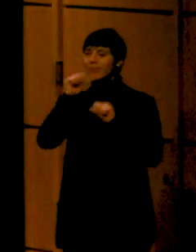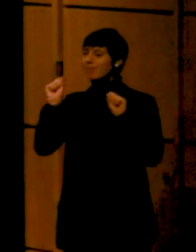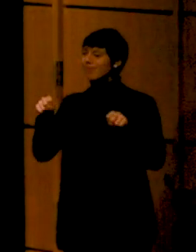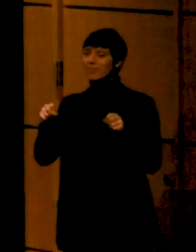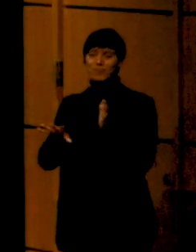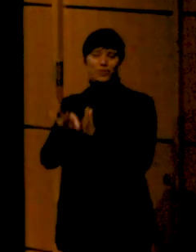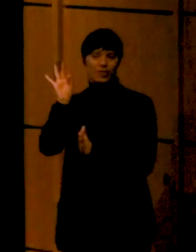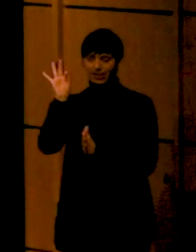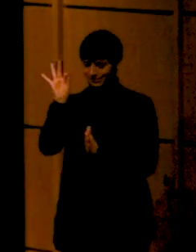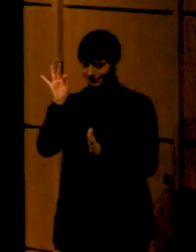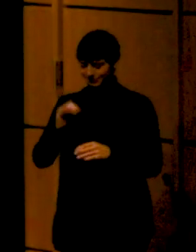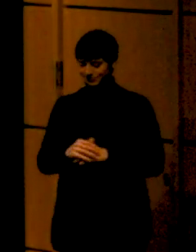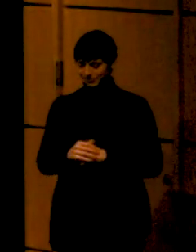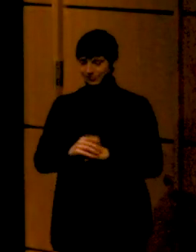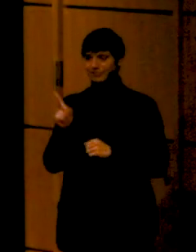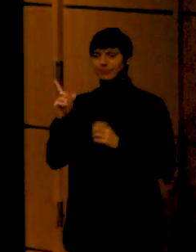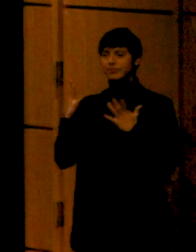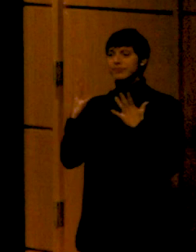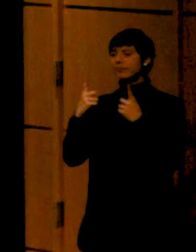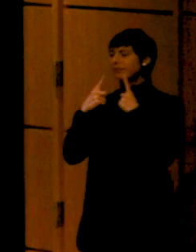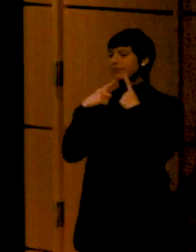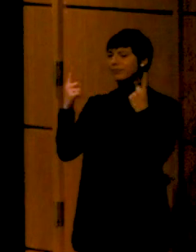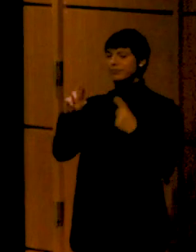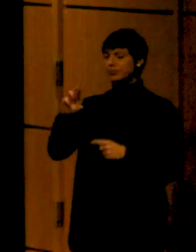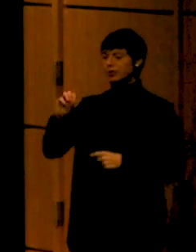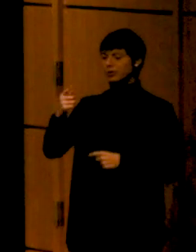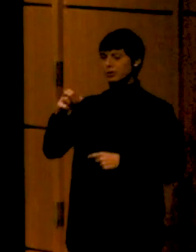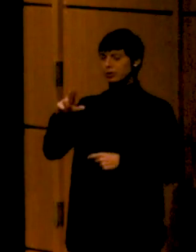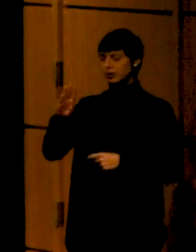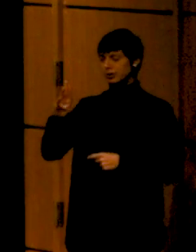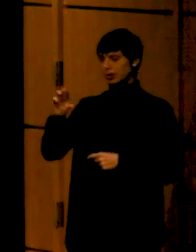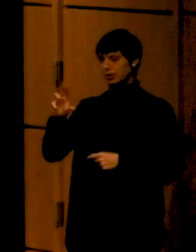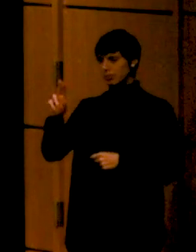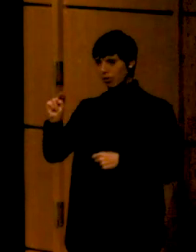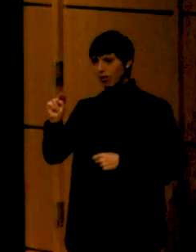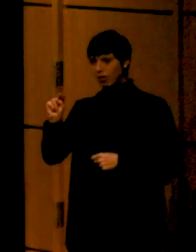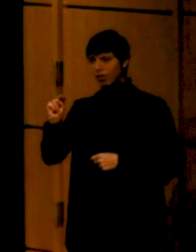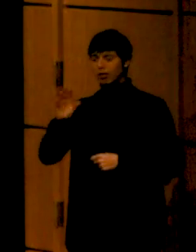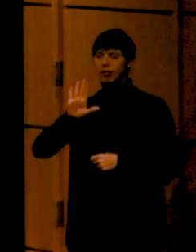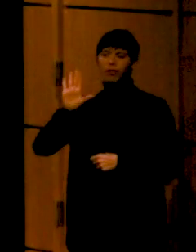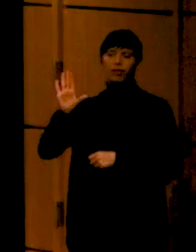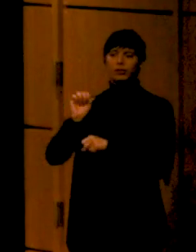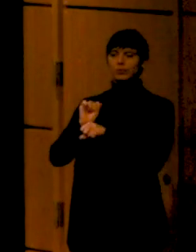This is a wonderful work by the renowned Roger Brown, one of the Chicago images, and I had